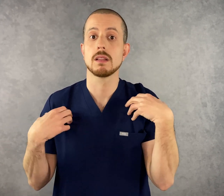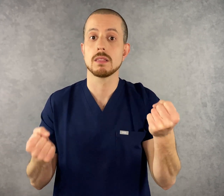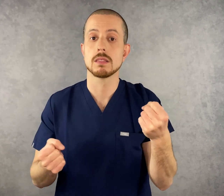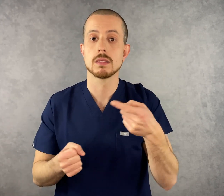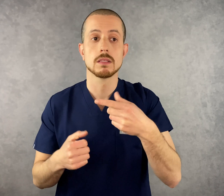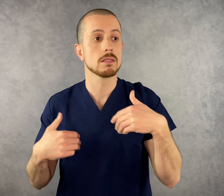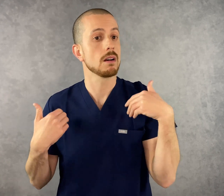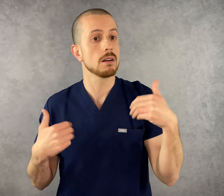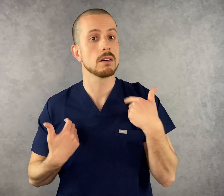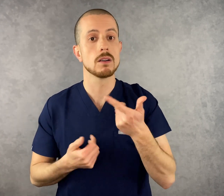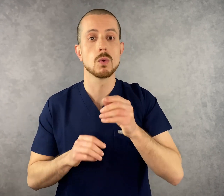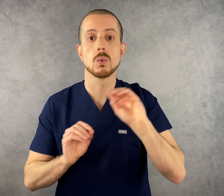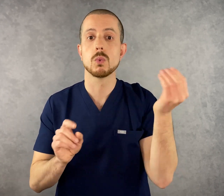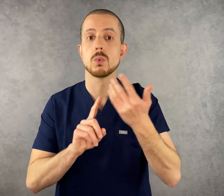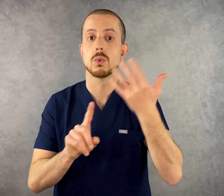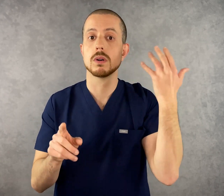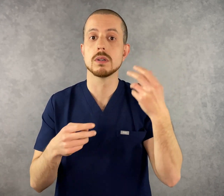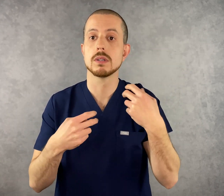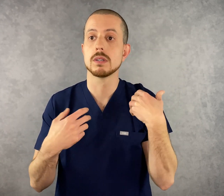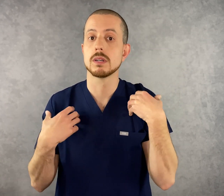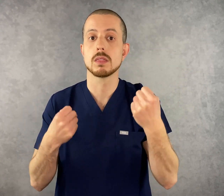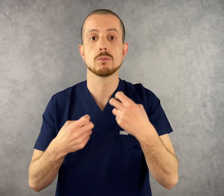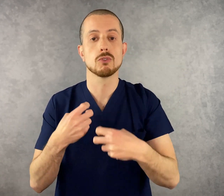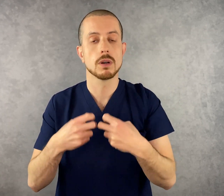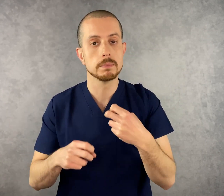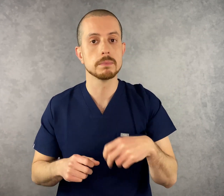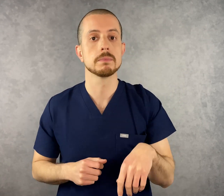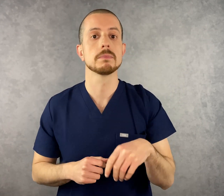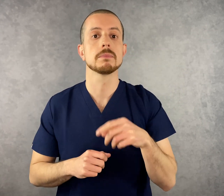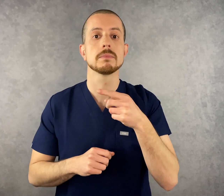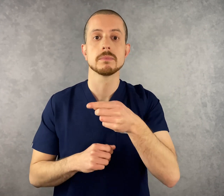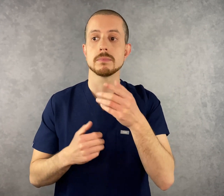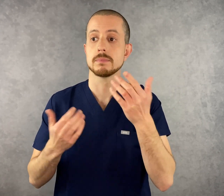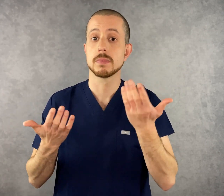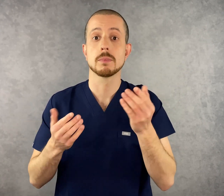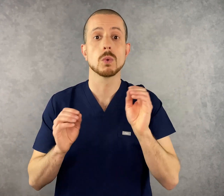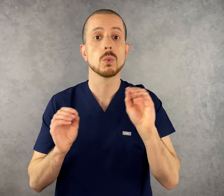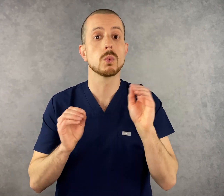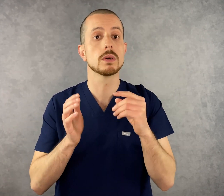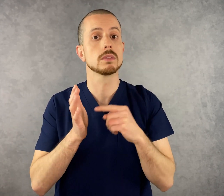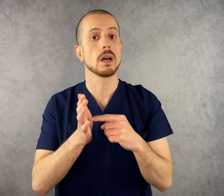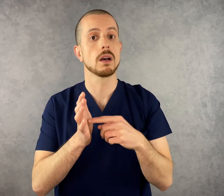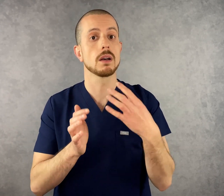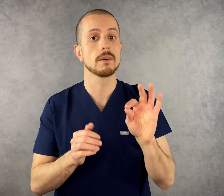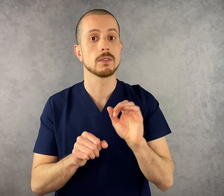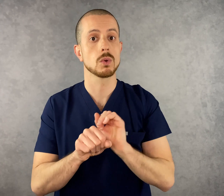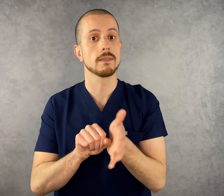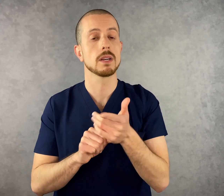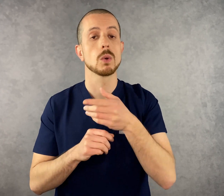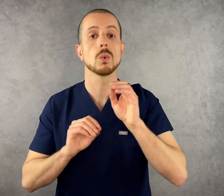and healthy with no pre-existing health conditions. They may not even show any symptoms of infection --